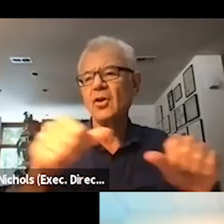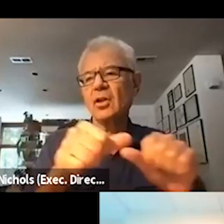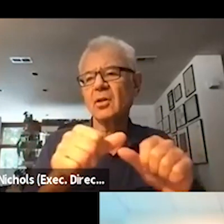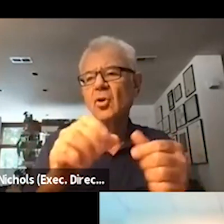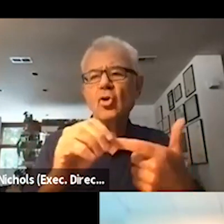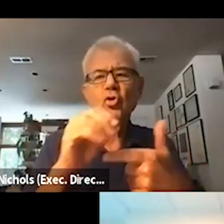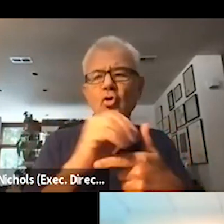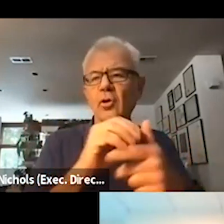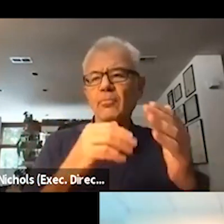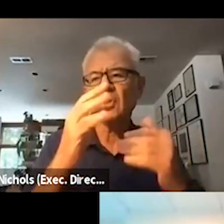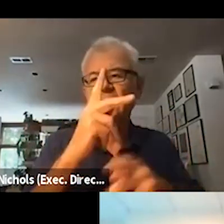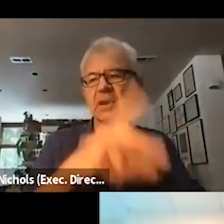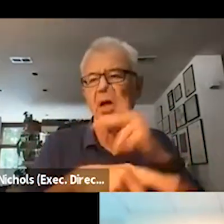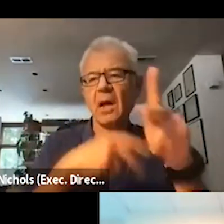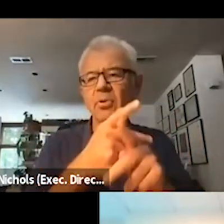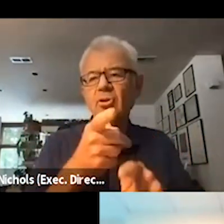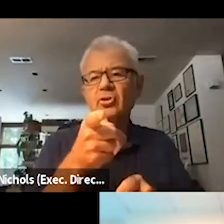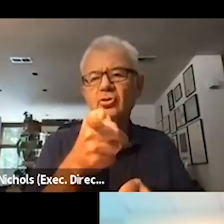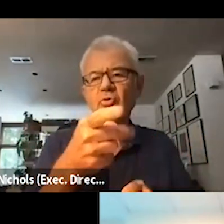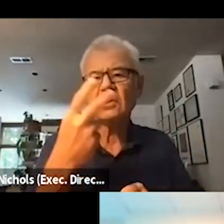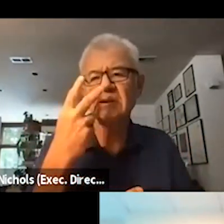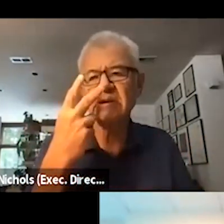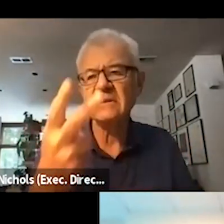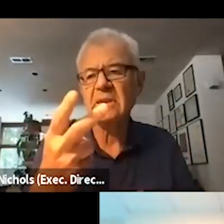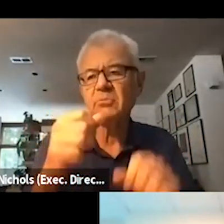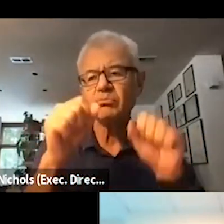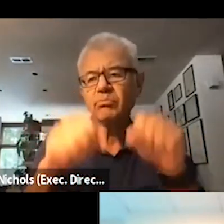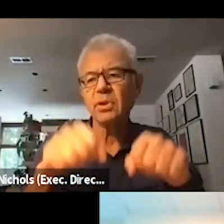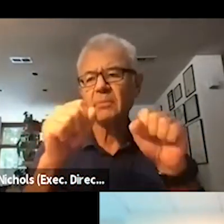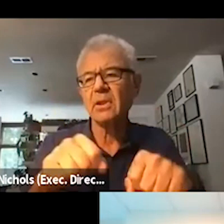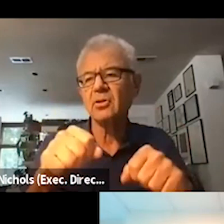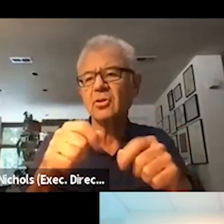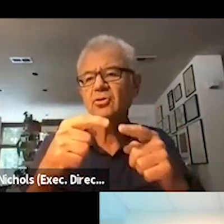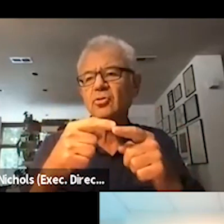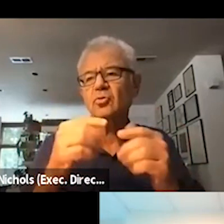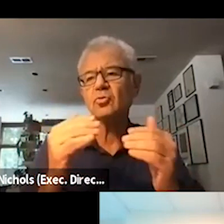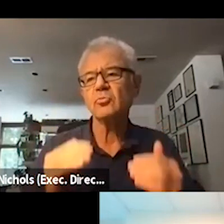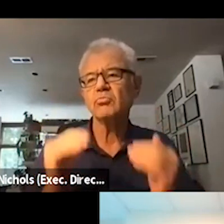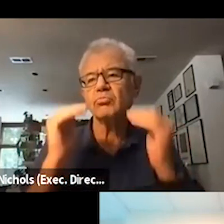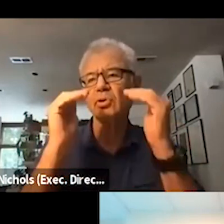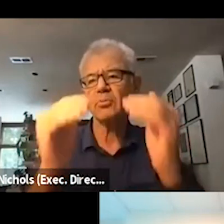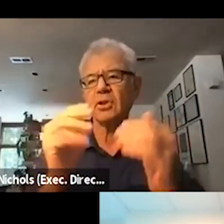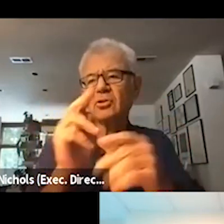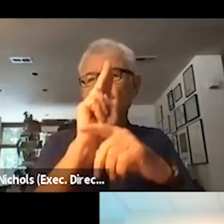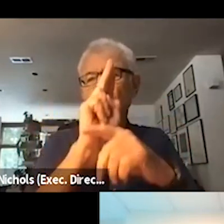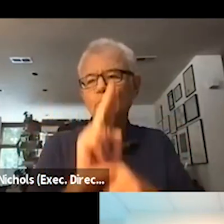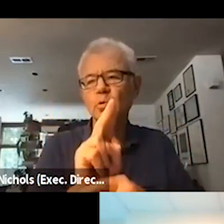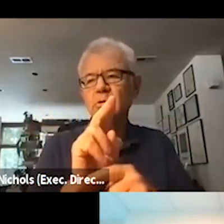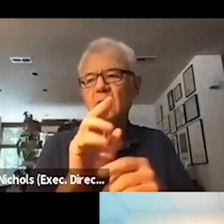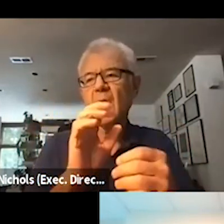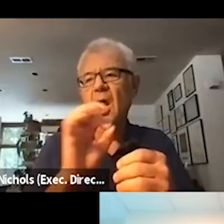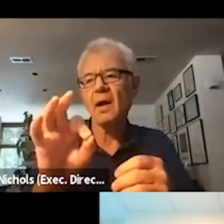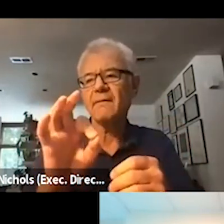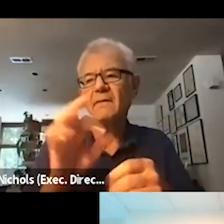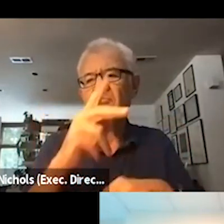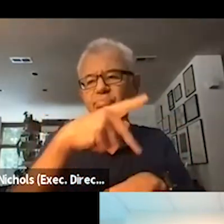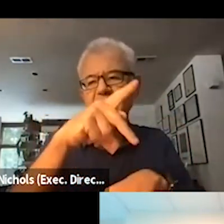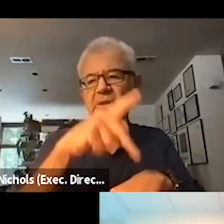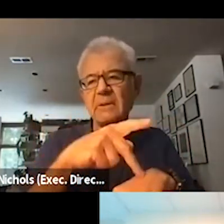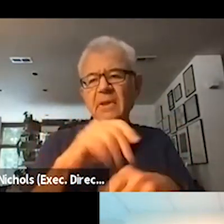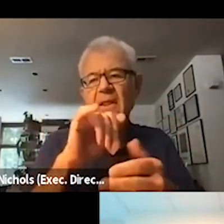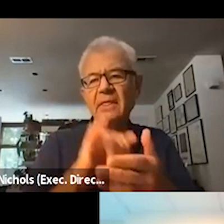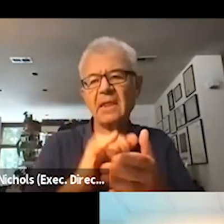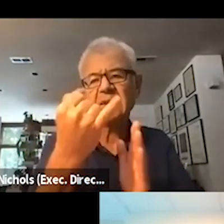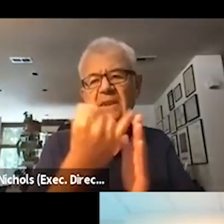What are some other areas or other projects that you see it could promote the use and